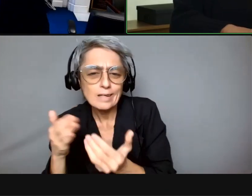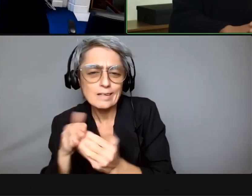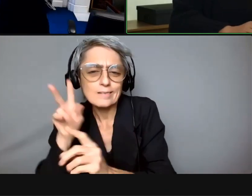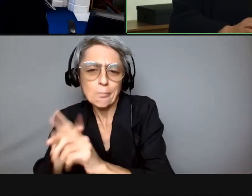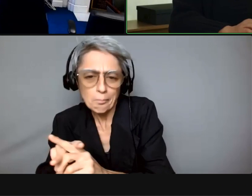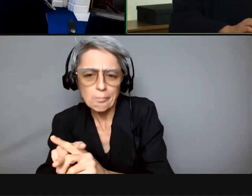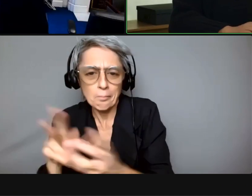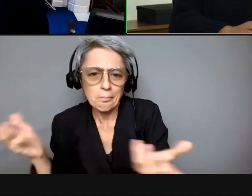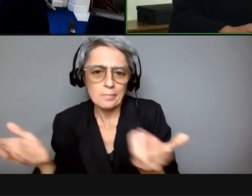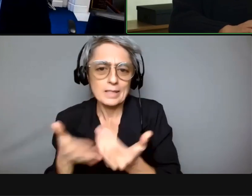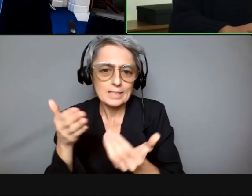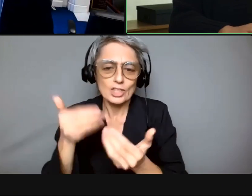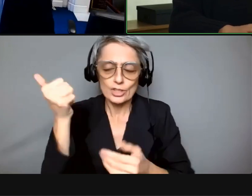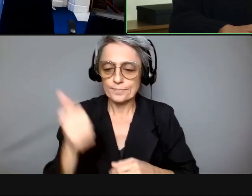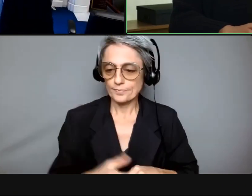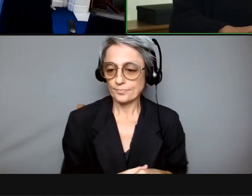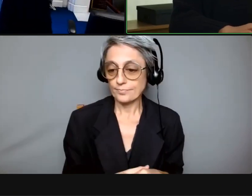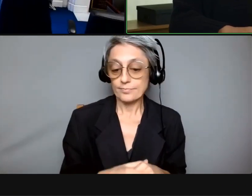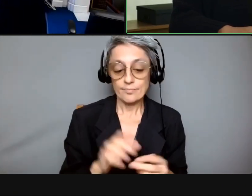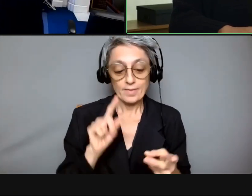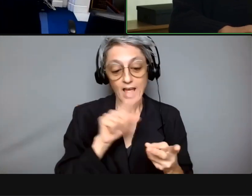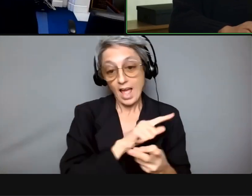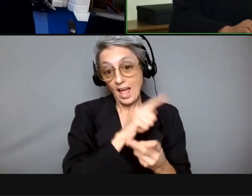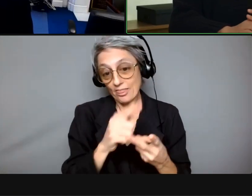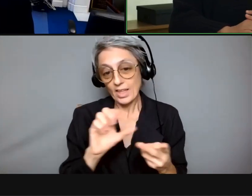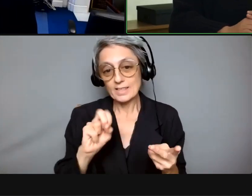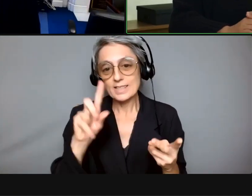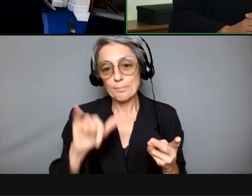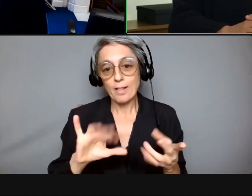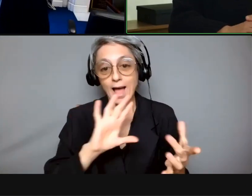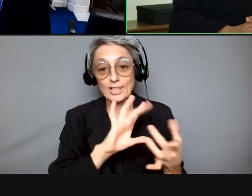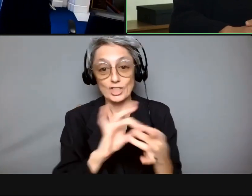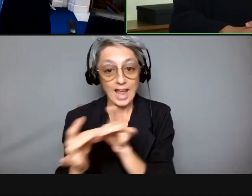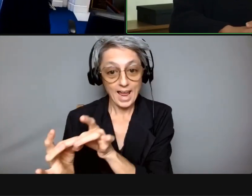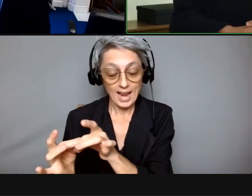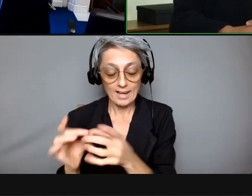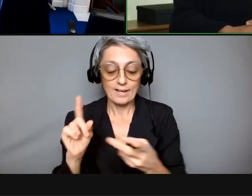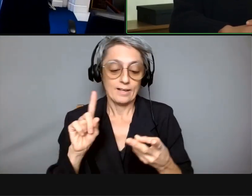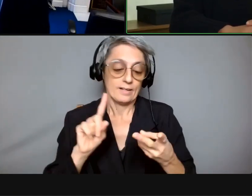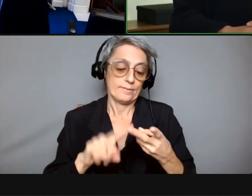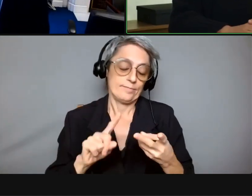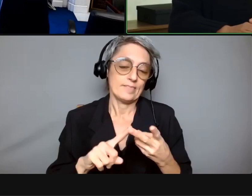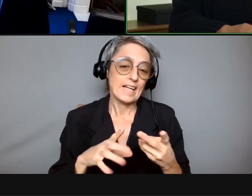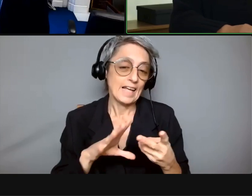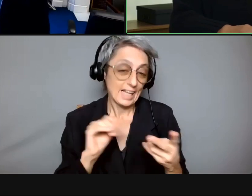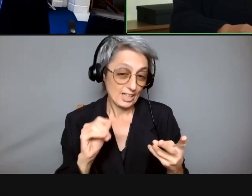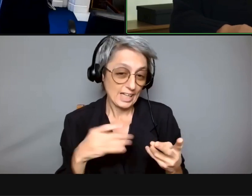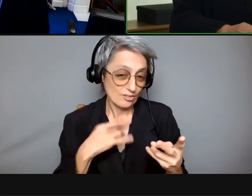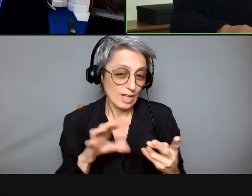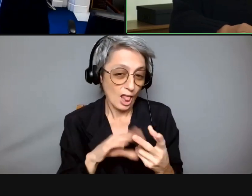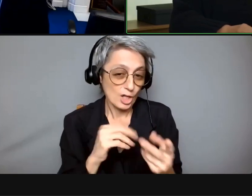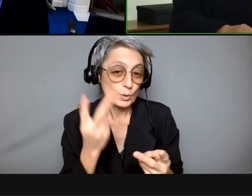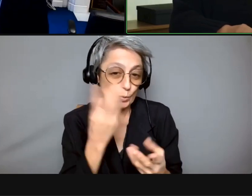And really two very interesting lessons I have to pass on there. The first is that you would think that the first question